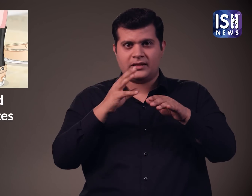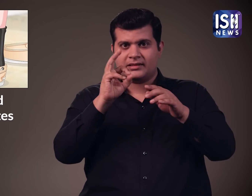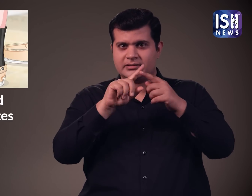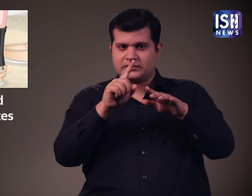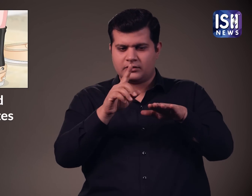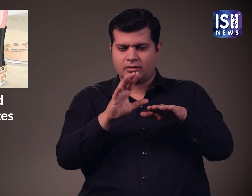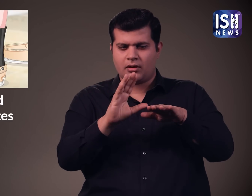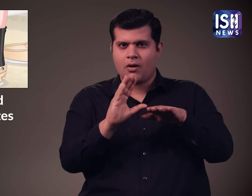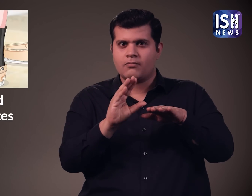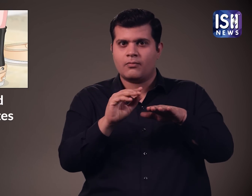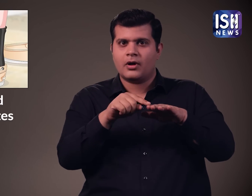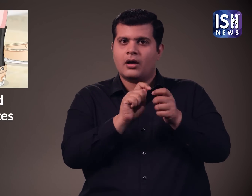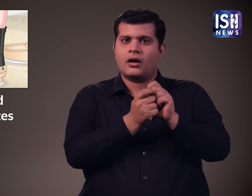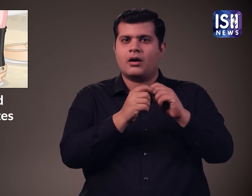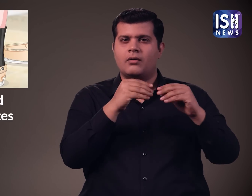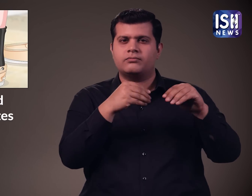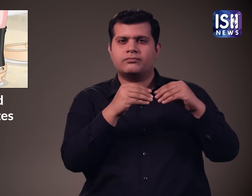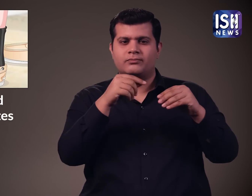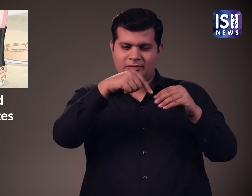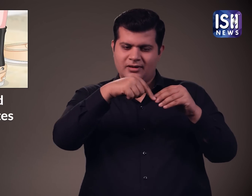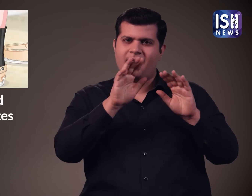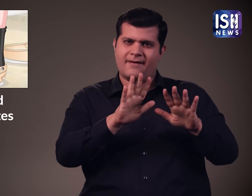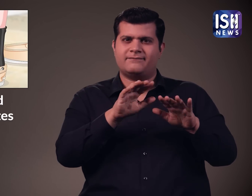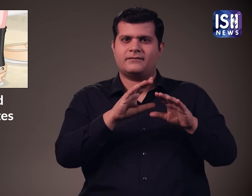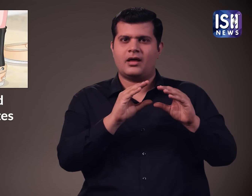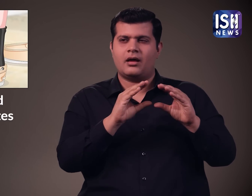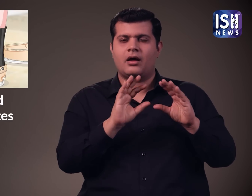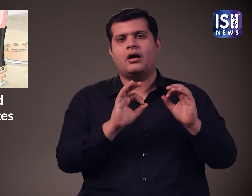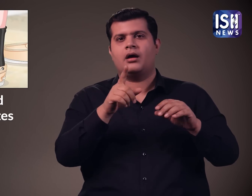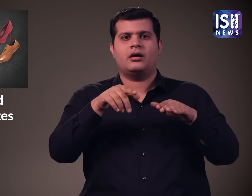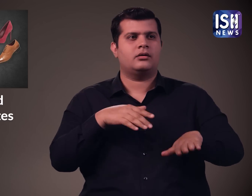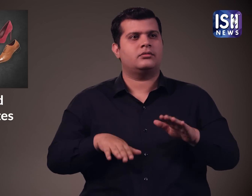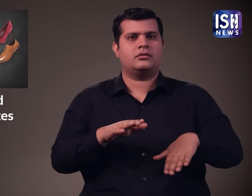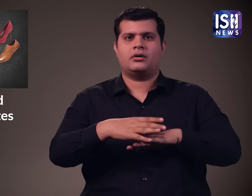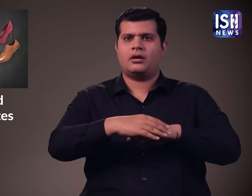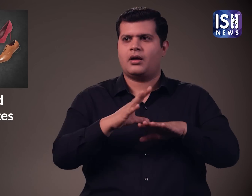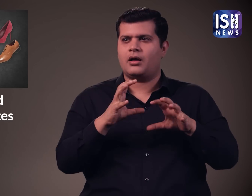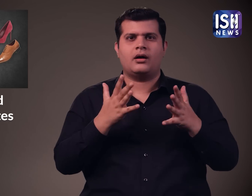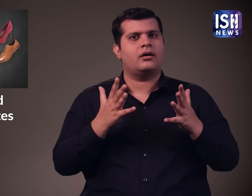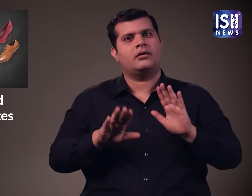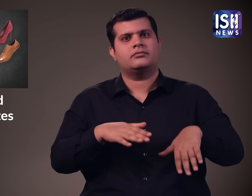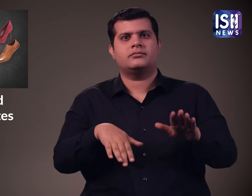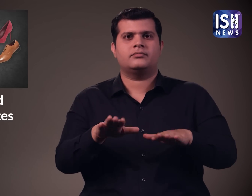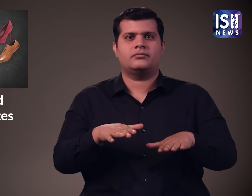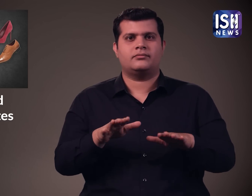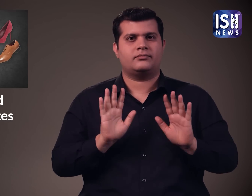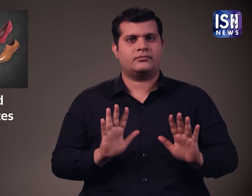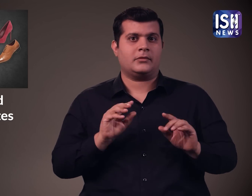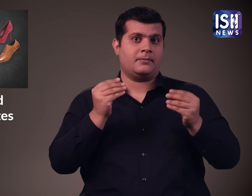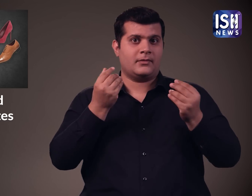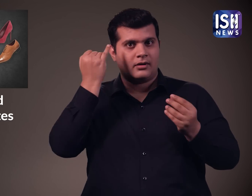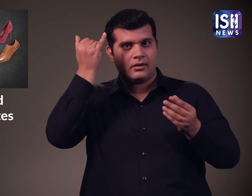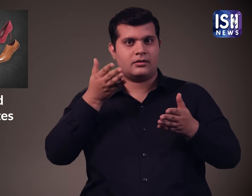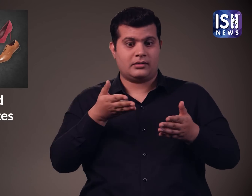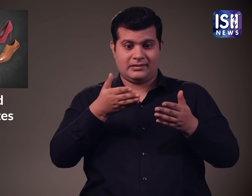When you feel the spots are soft enough, you can walk in these shoes.